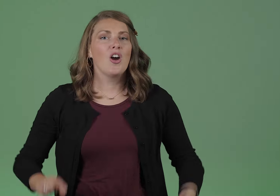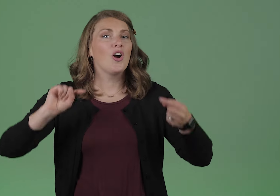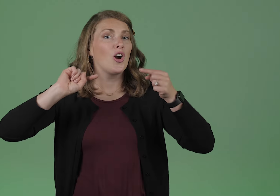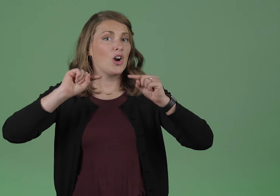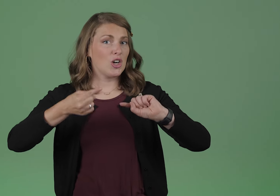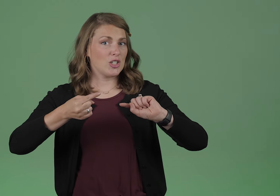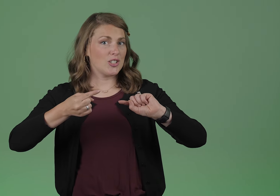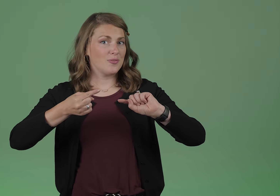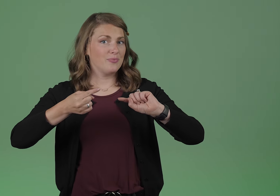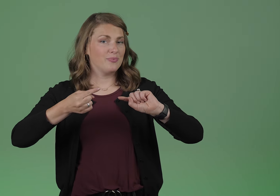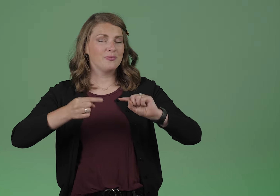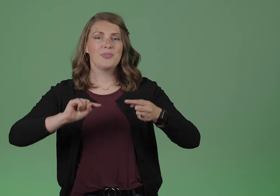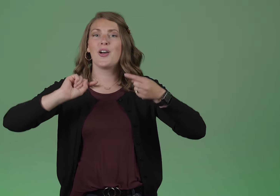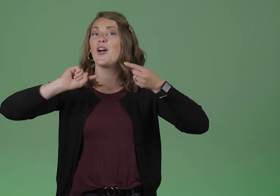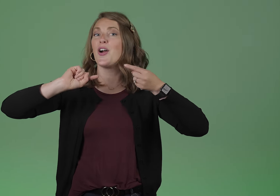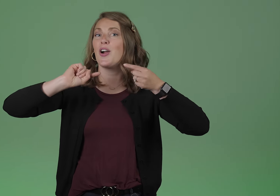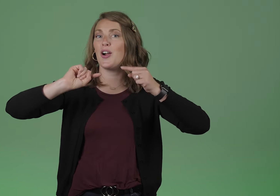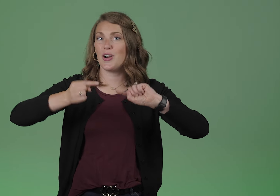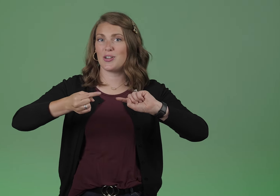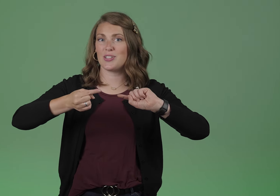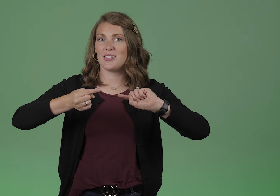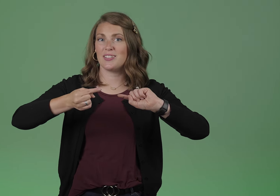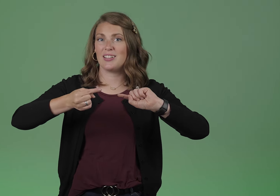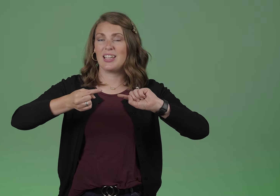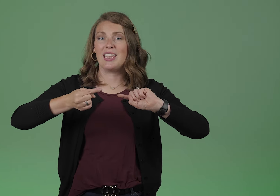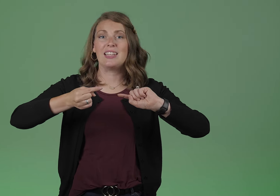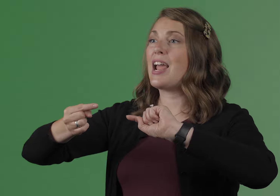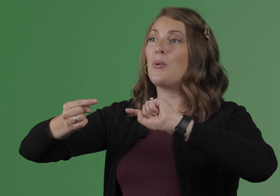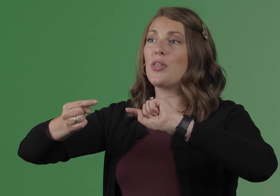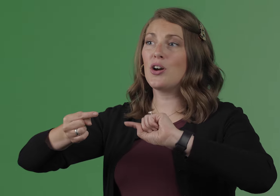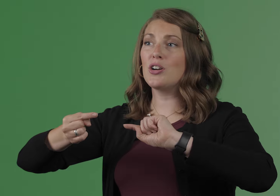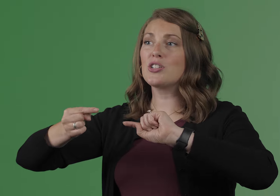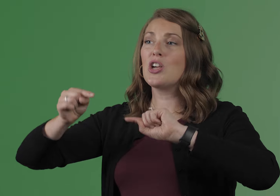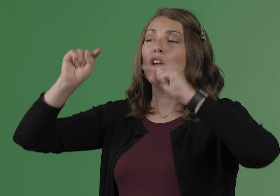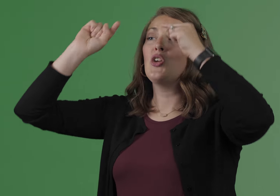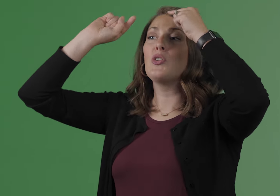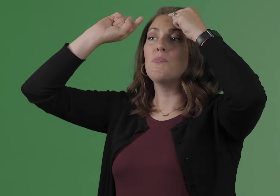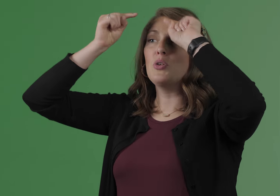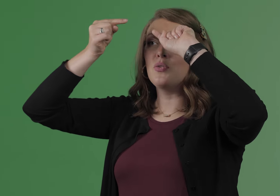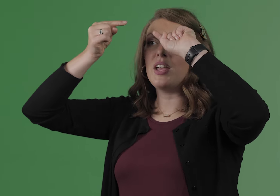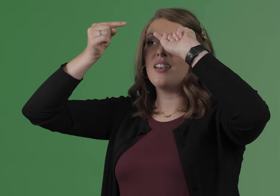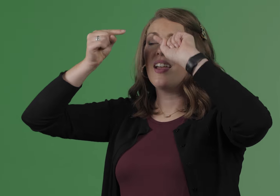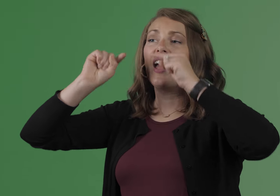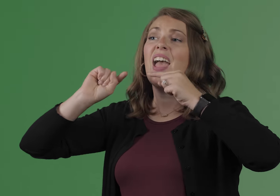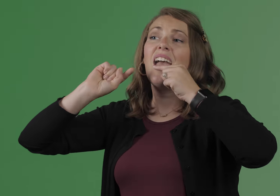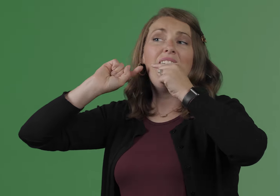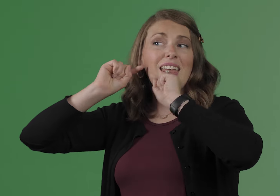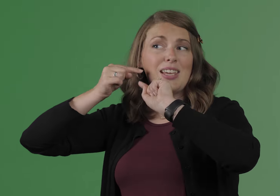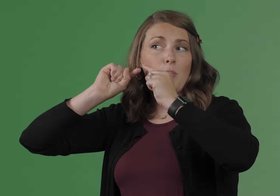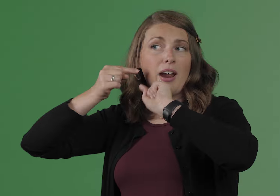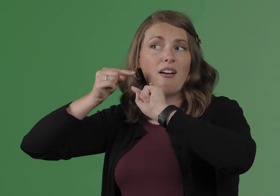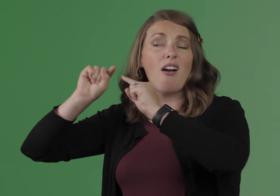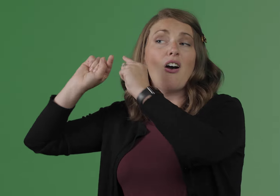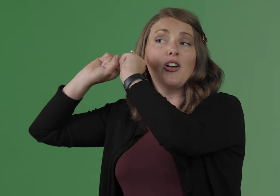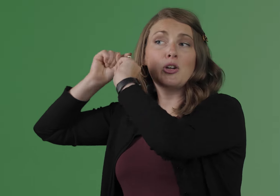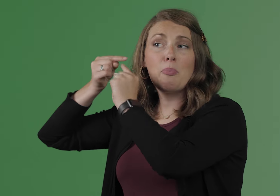Hurt Hurt. Now with hurt. You can move it anywhere on your body